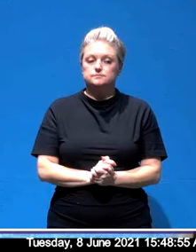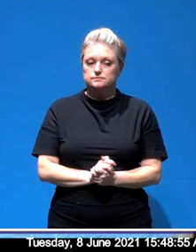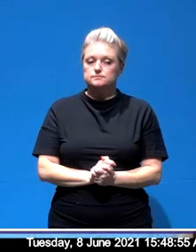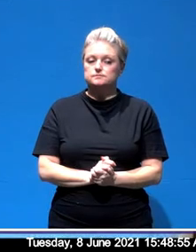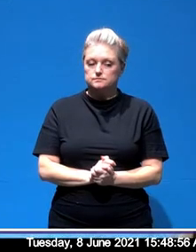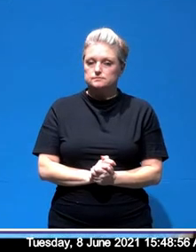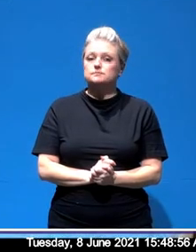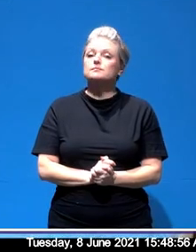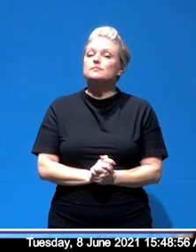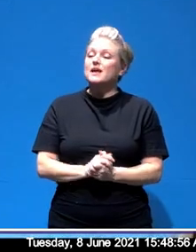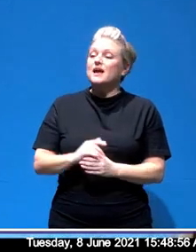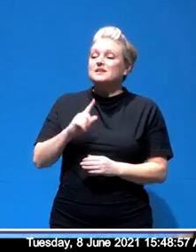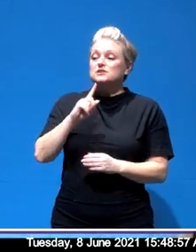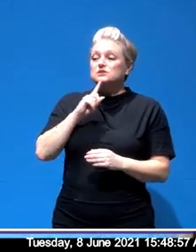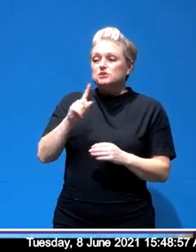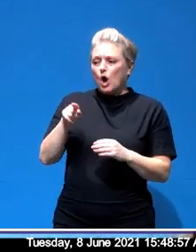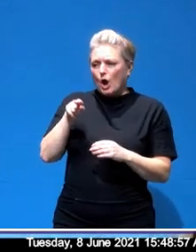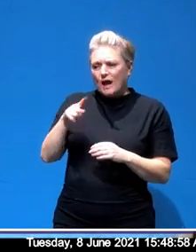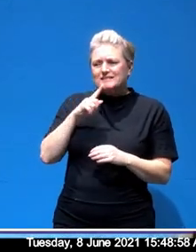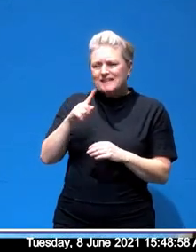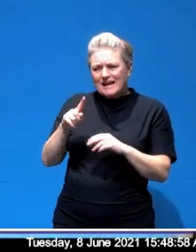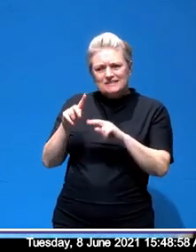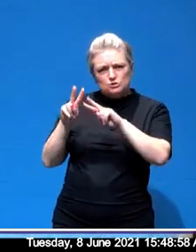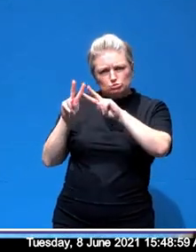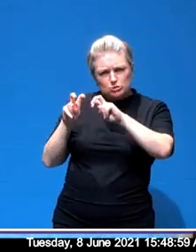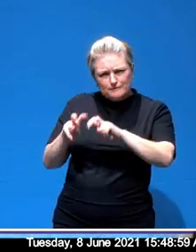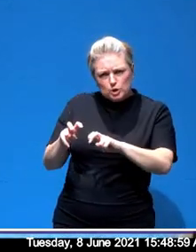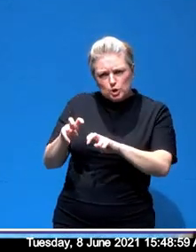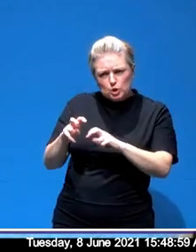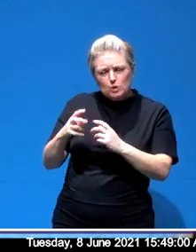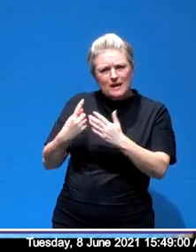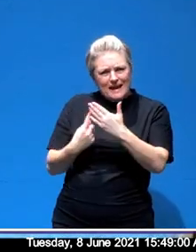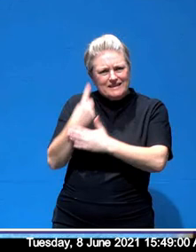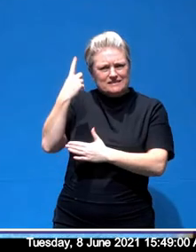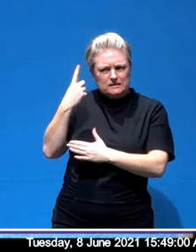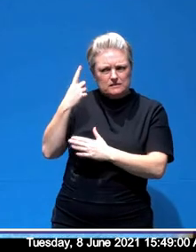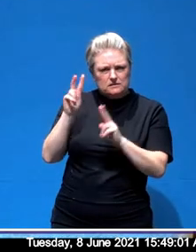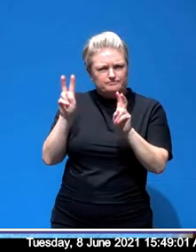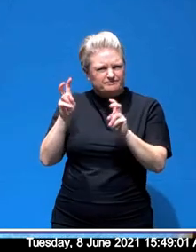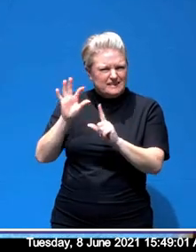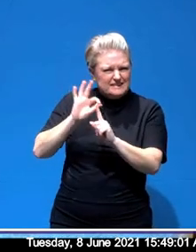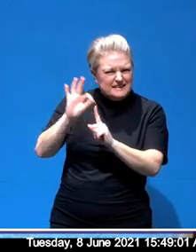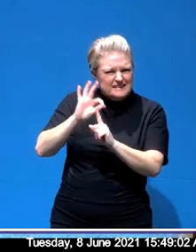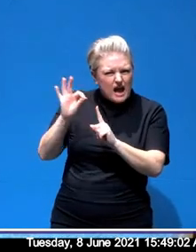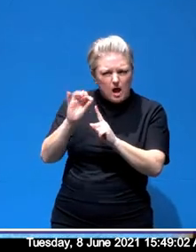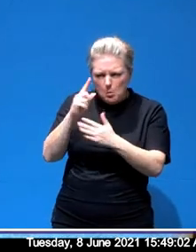"Review the detail of the incident"? Are we on page 7? Yes, page 7. "Review the detail of the incident."